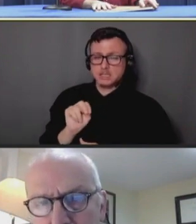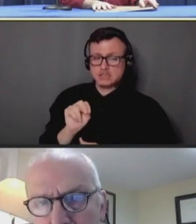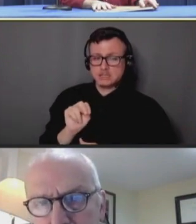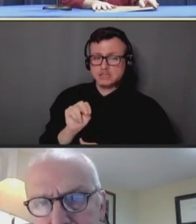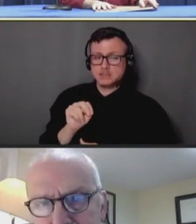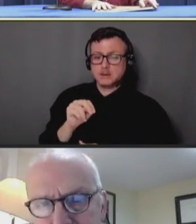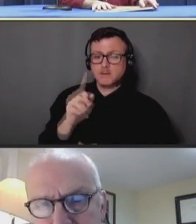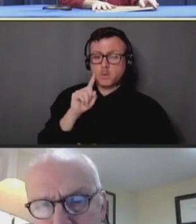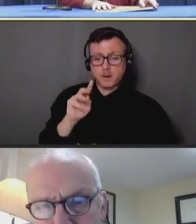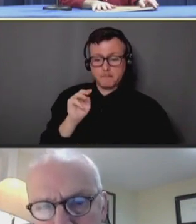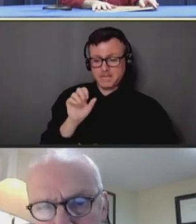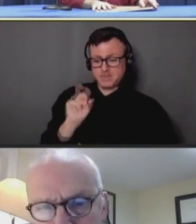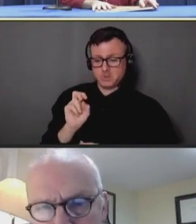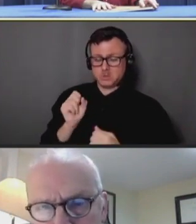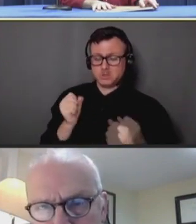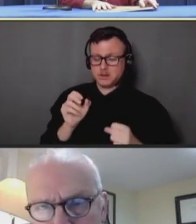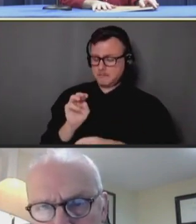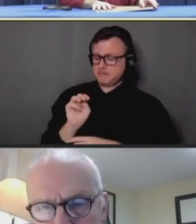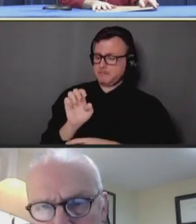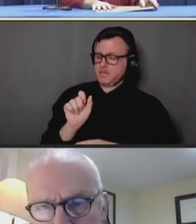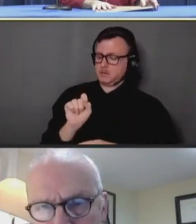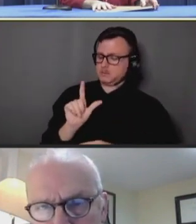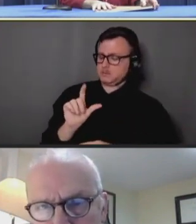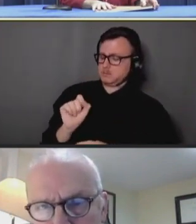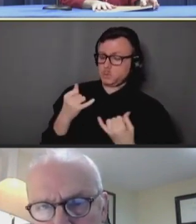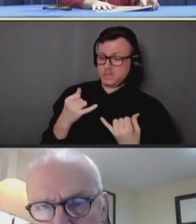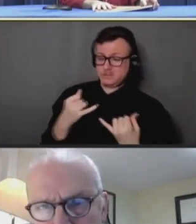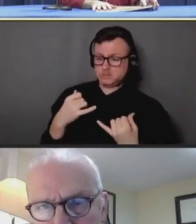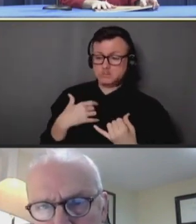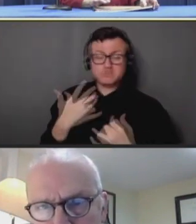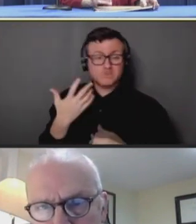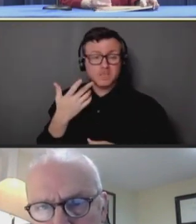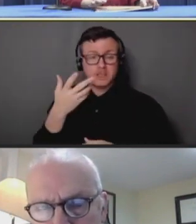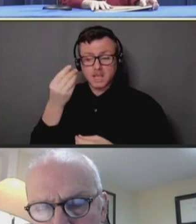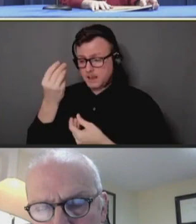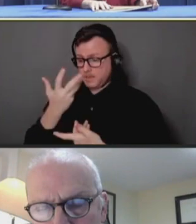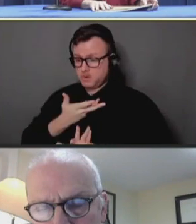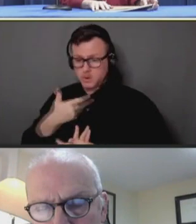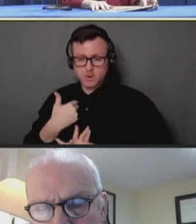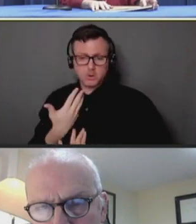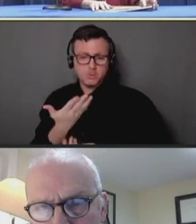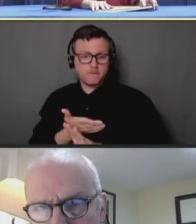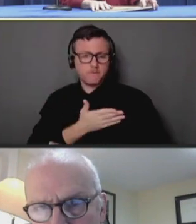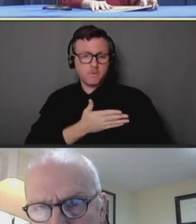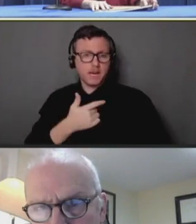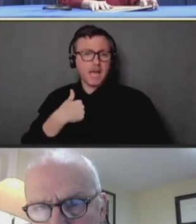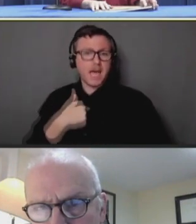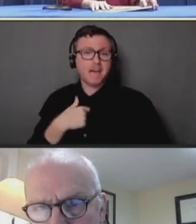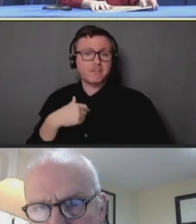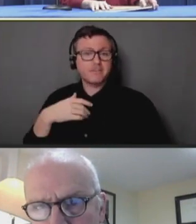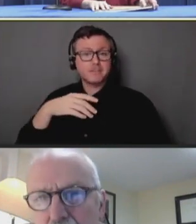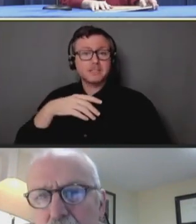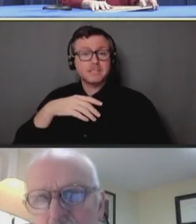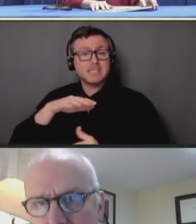And the reason for that, from what we were told is that they, like me, had received some death threats. And so, they've pulled back.